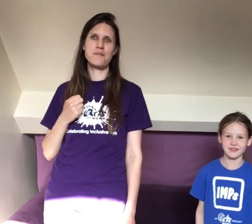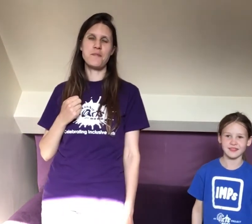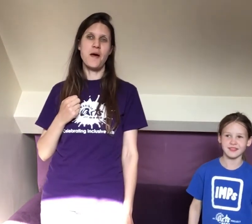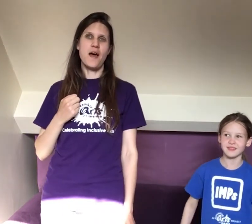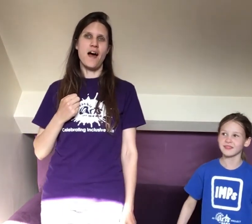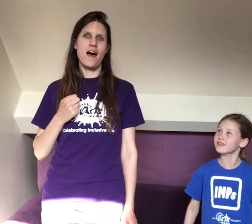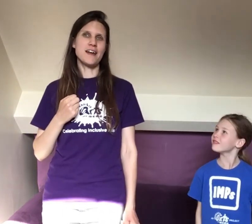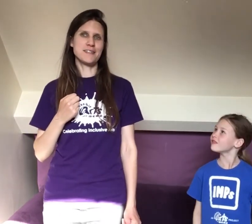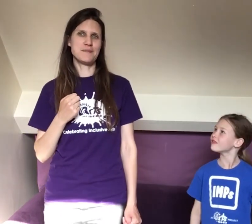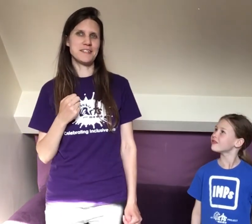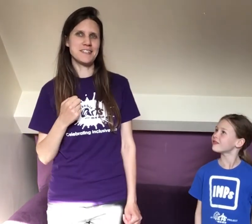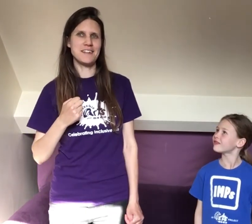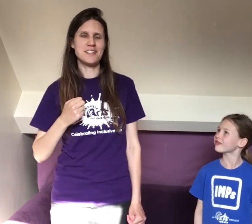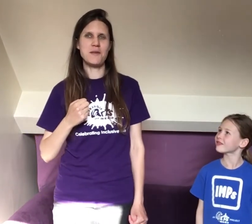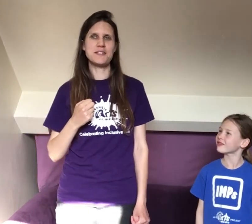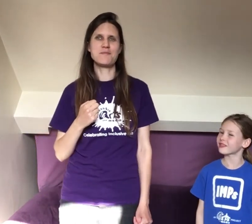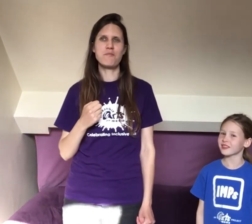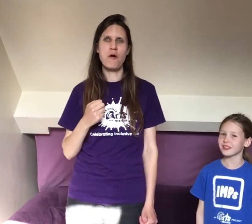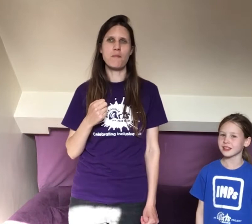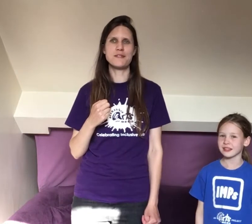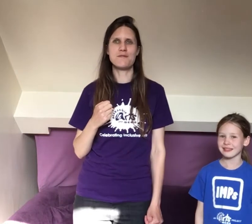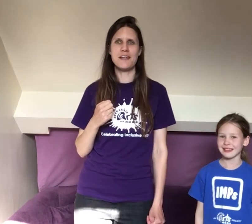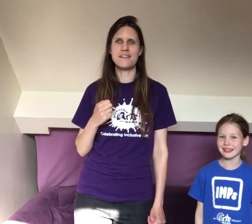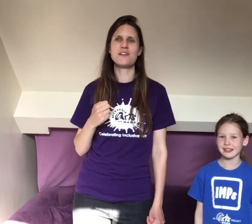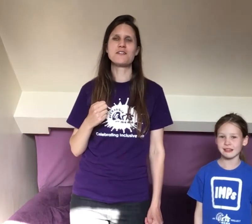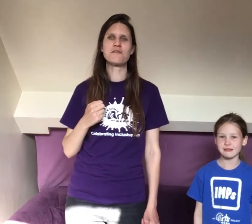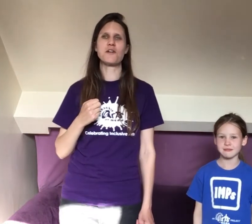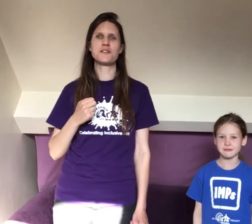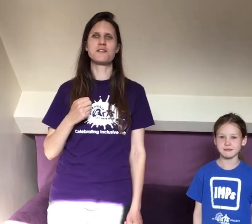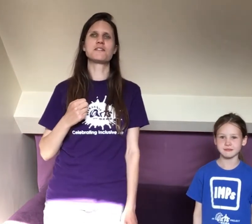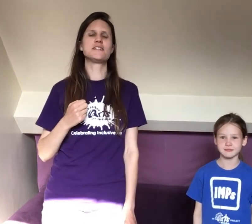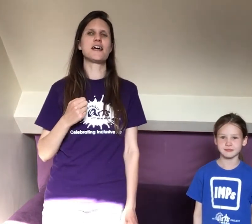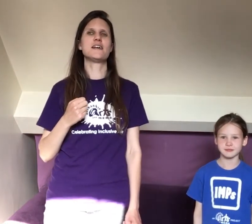some items that she’s going to show us, some props that we can use for our song today.